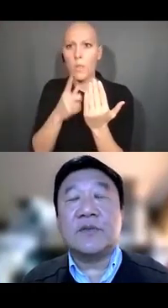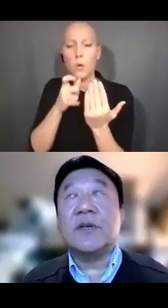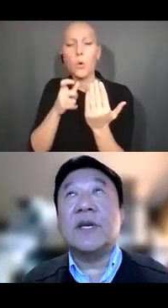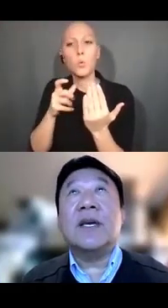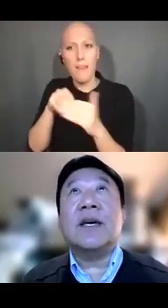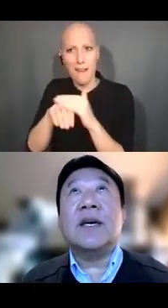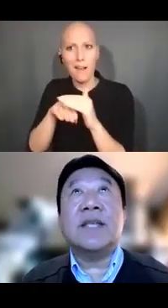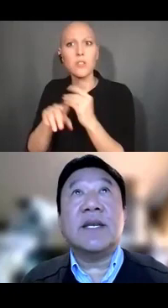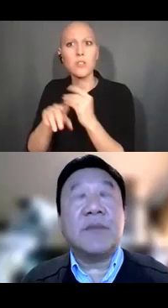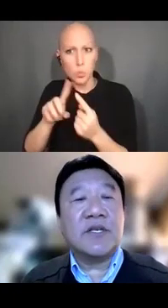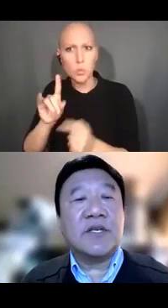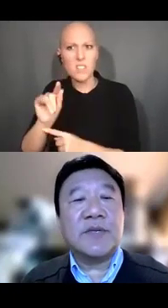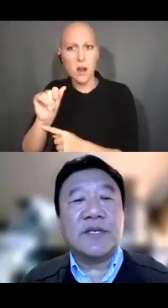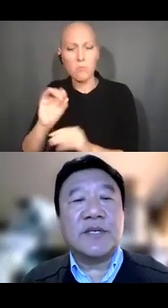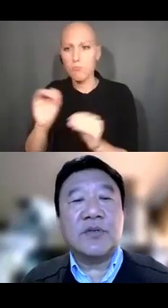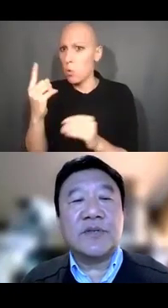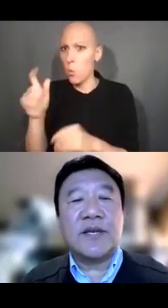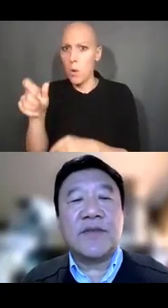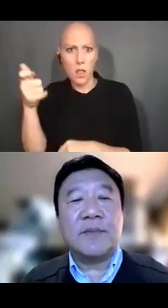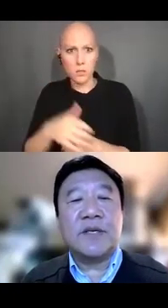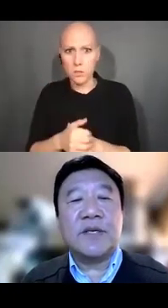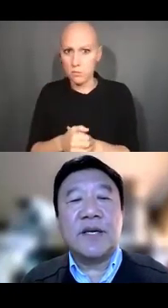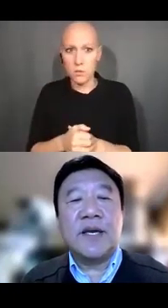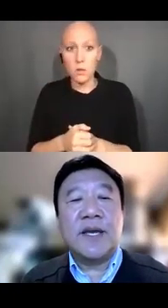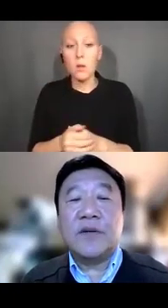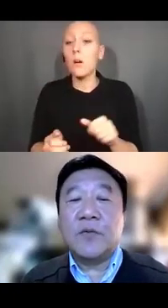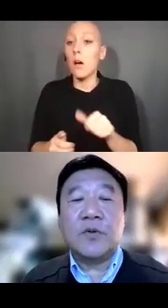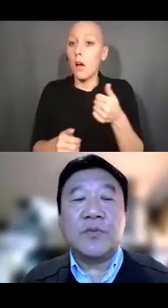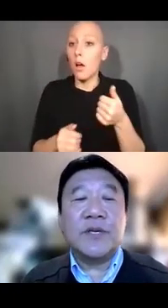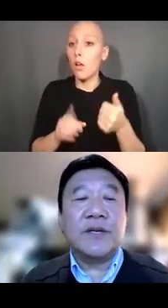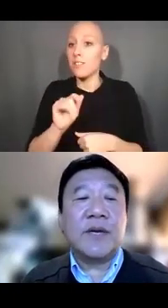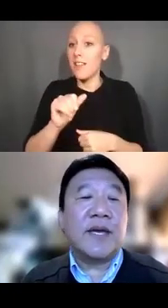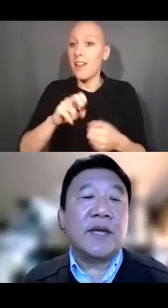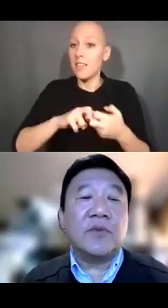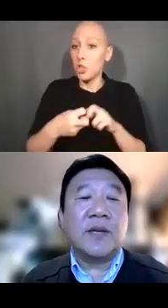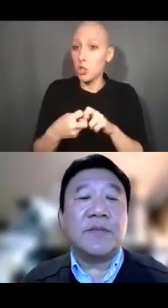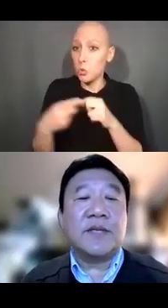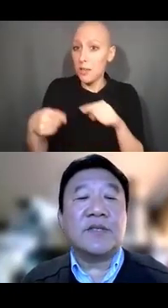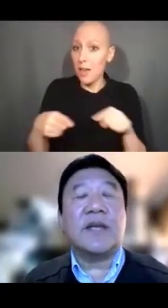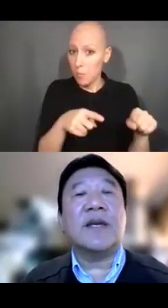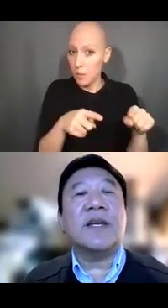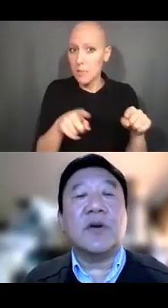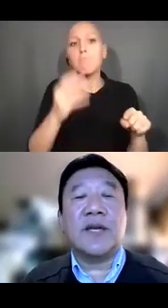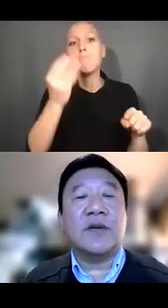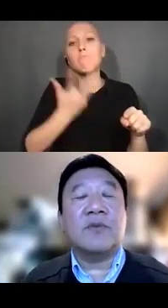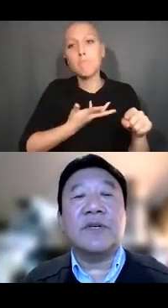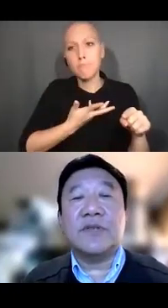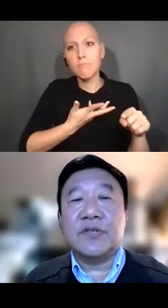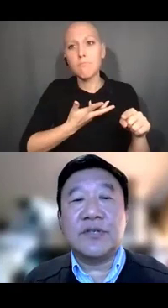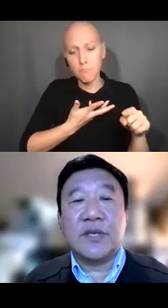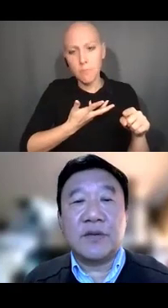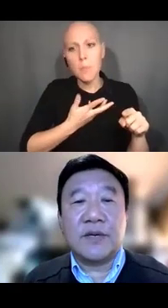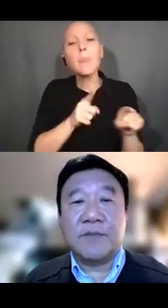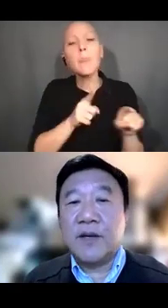or data management issues that have happened. And of course we need annual updates to NIH on how your research is going.